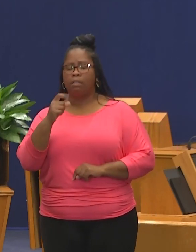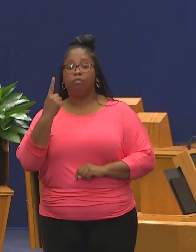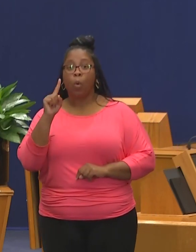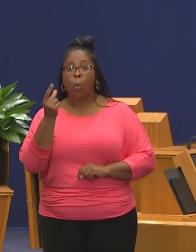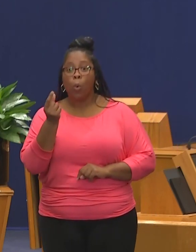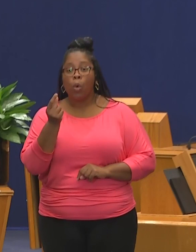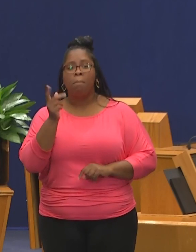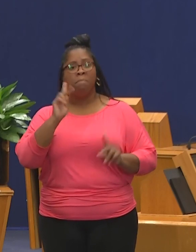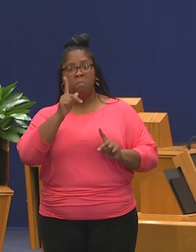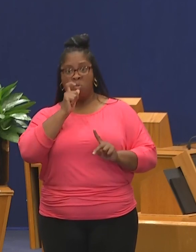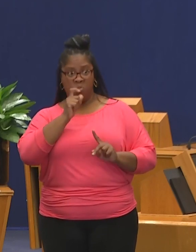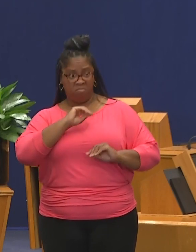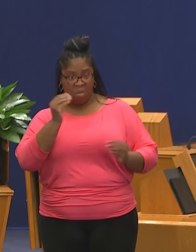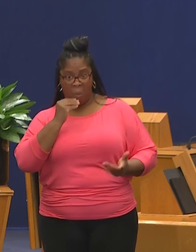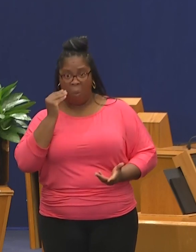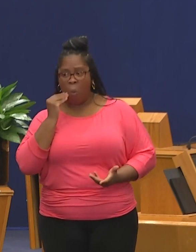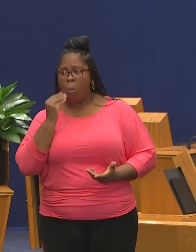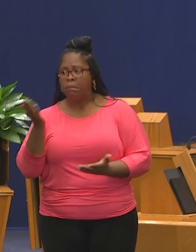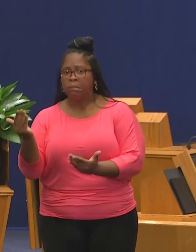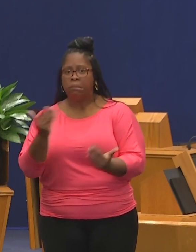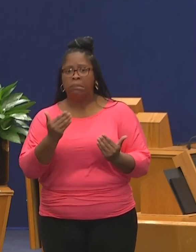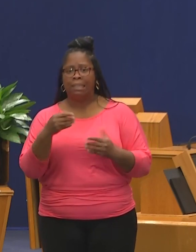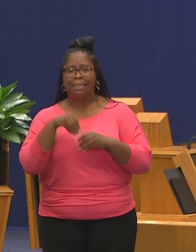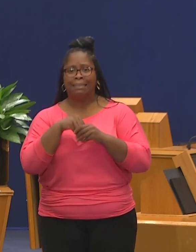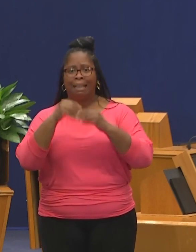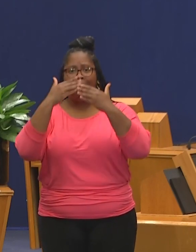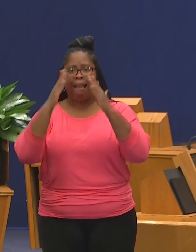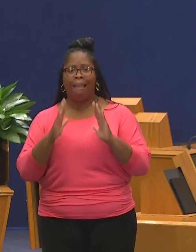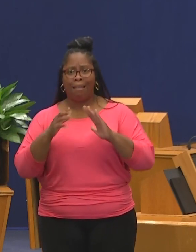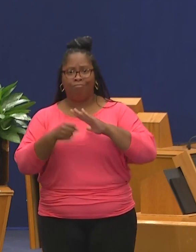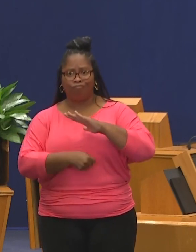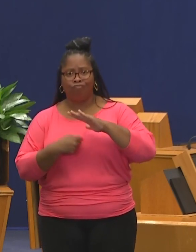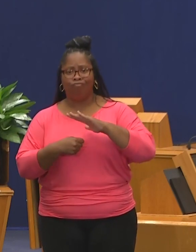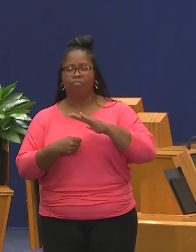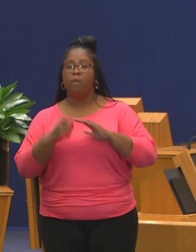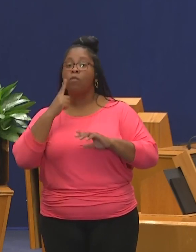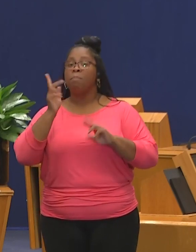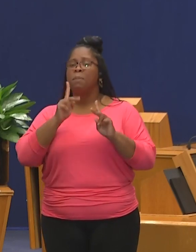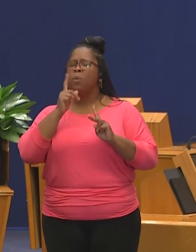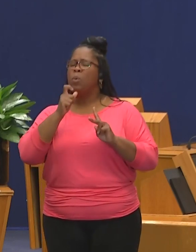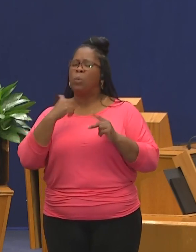MOTELS FOR THE PURPOSE OF BRINGING PEOPLE WHO ARE EXPERIENCING HOMELESSNESS INSIDE.